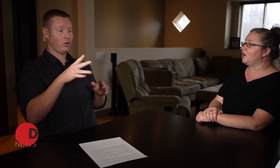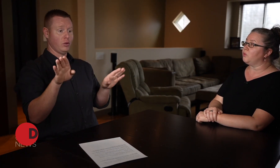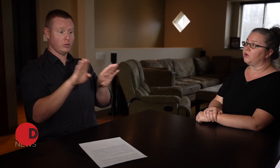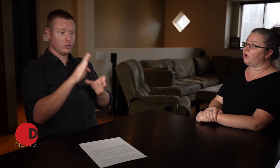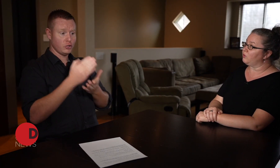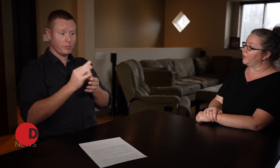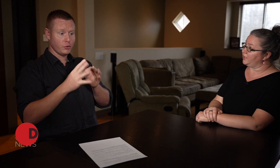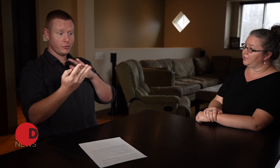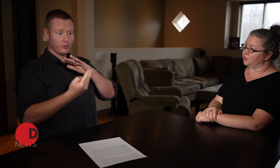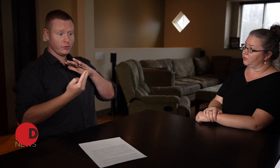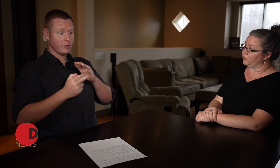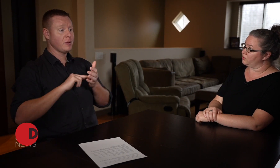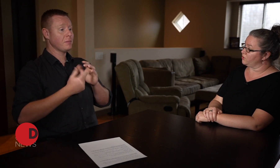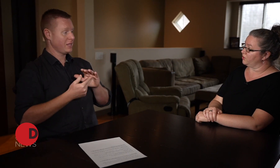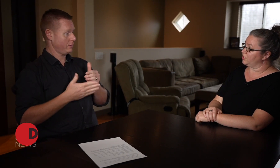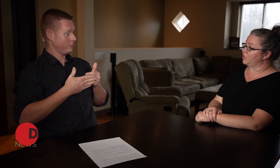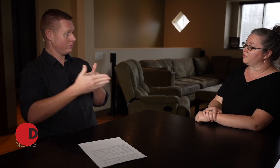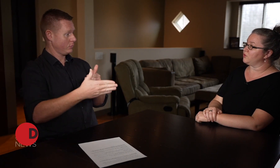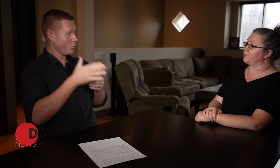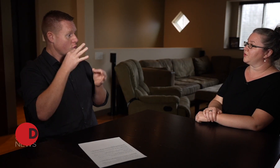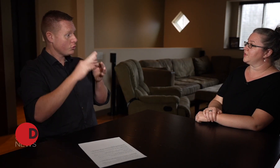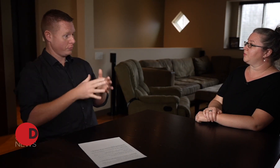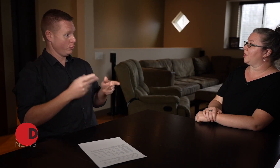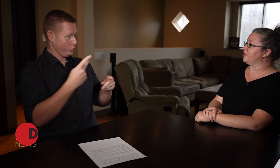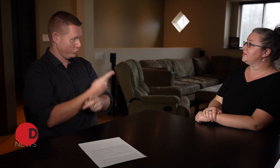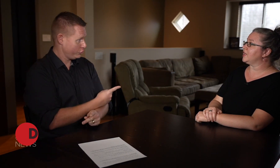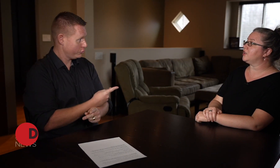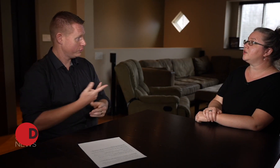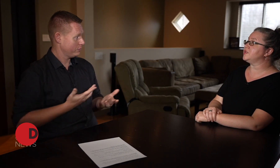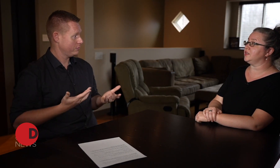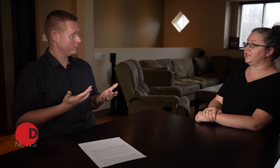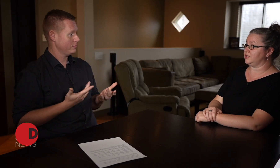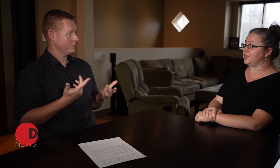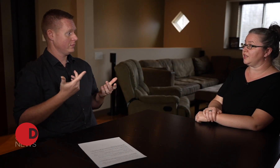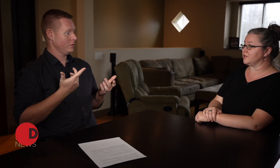this will only make it worse. This impacts so many areas